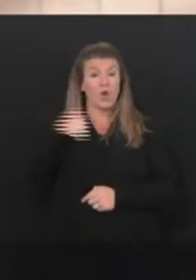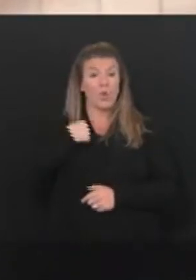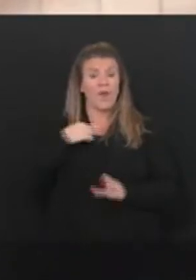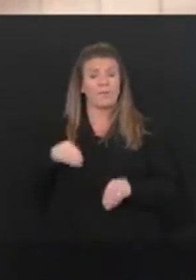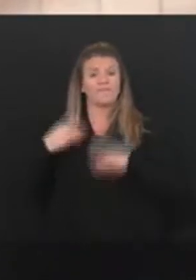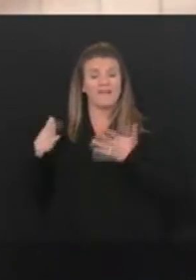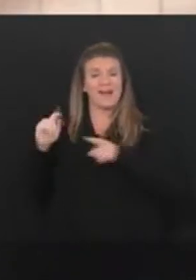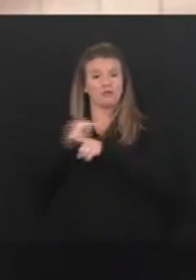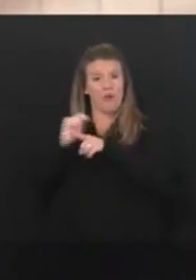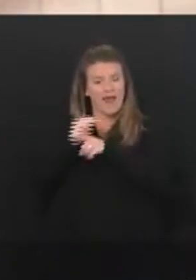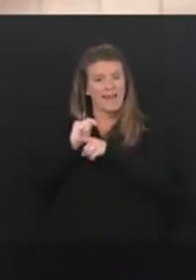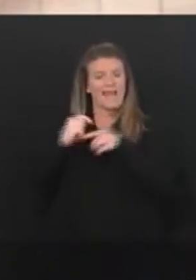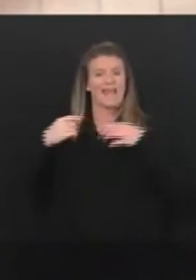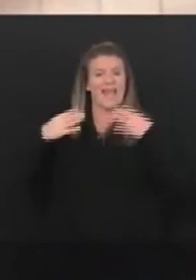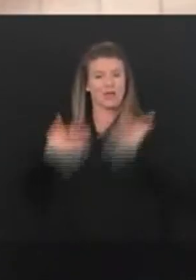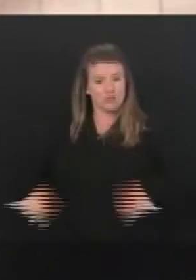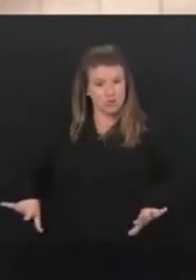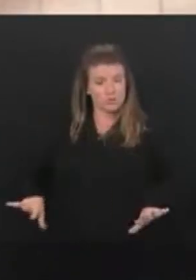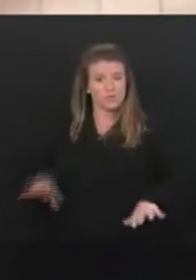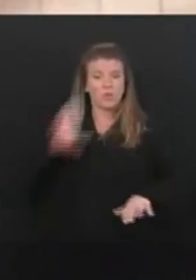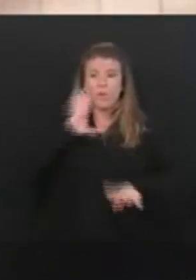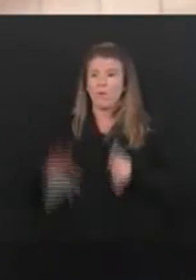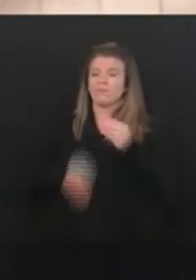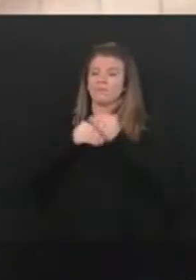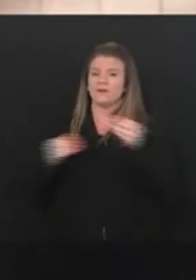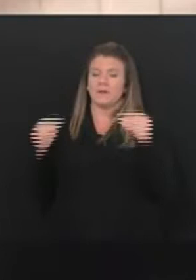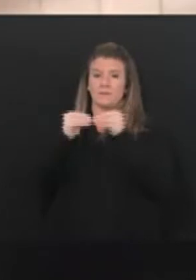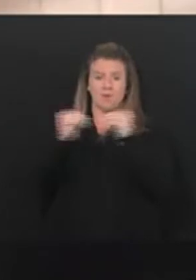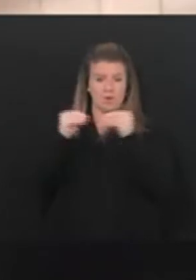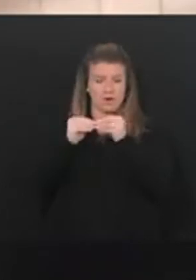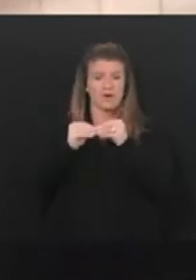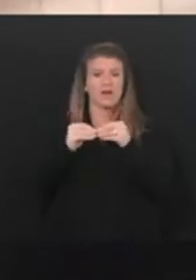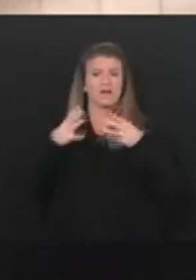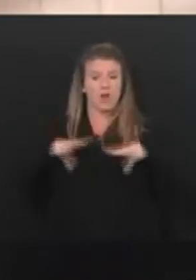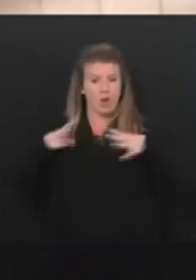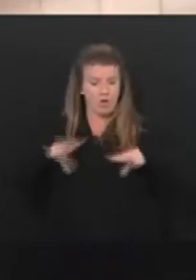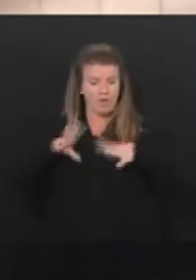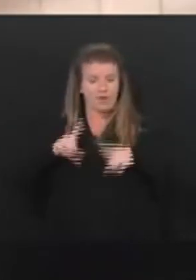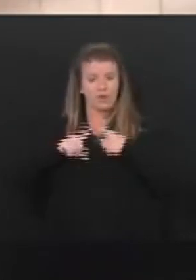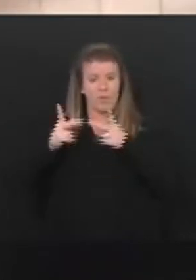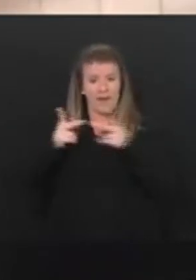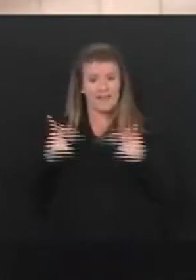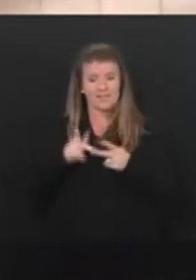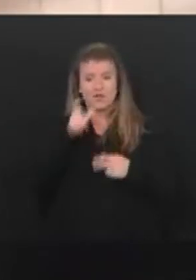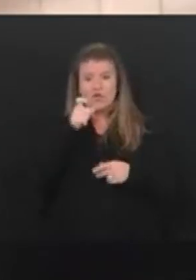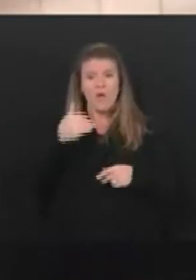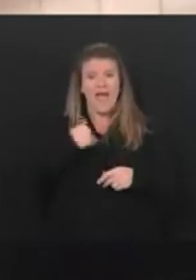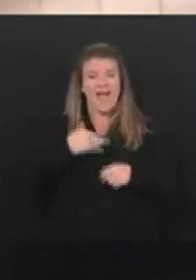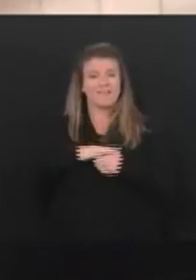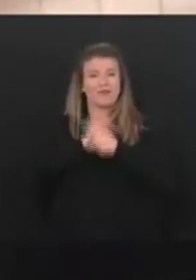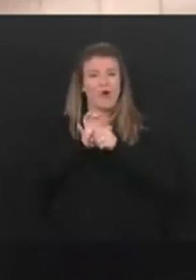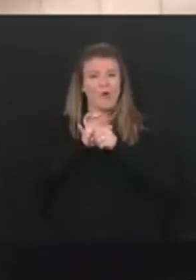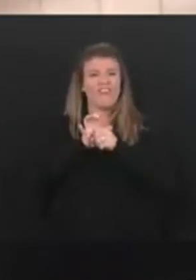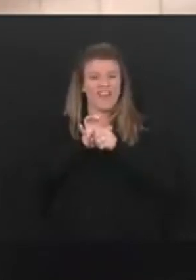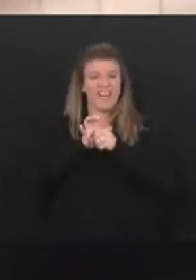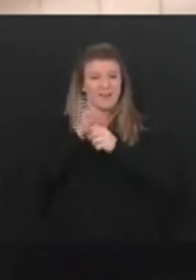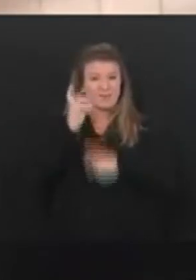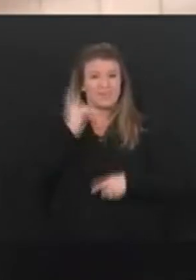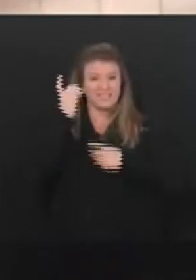BUT ALSO TODAY AT EAST BROOK NURSING FACILITY WE PROVIDED SUITS AND TRAINING, WE'LL BE